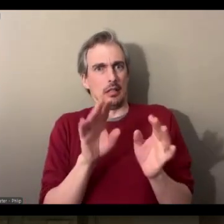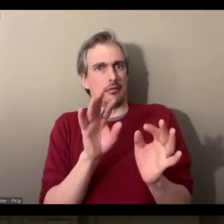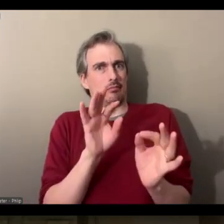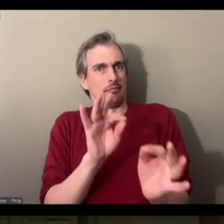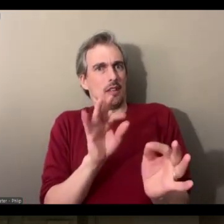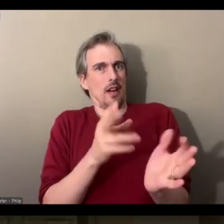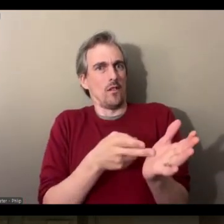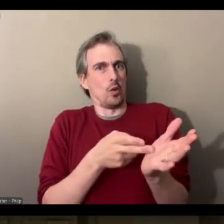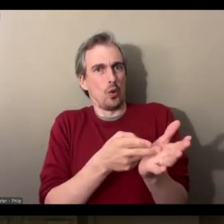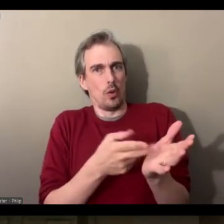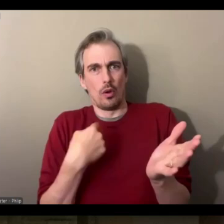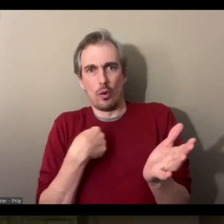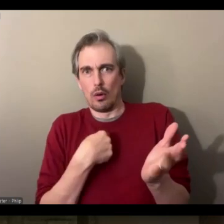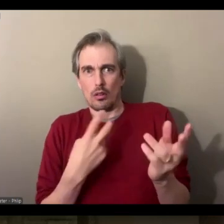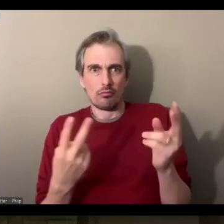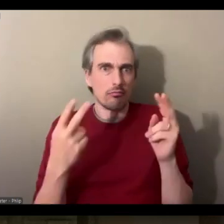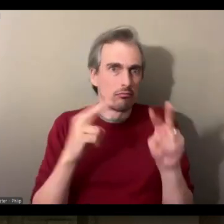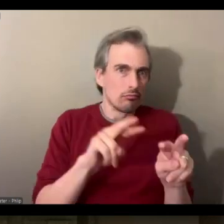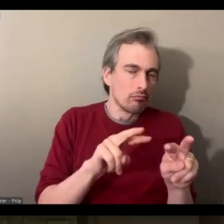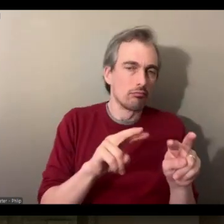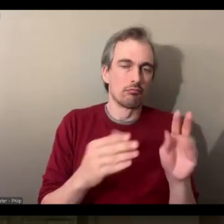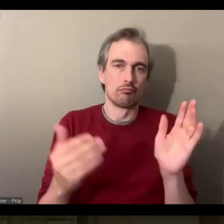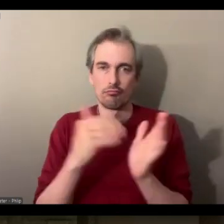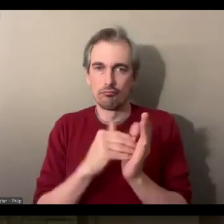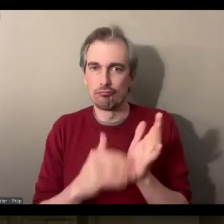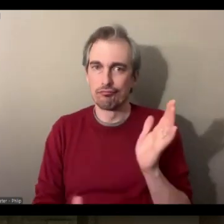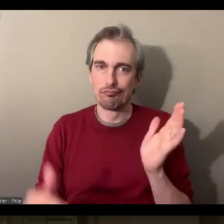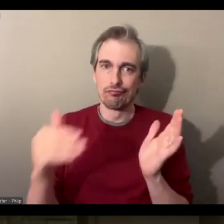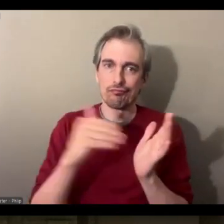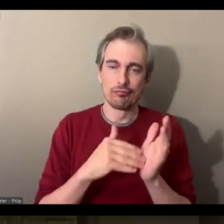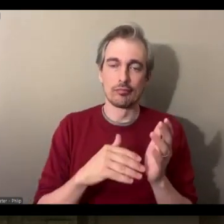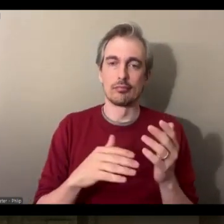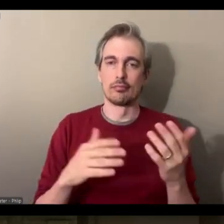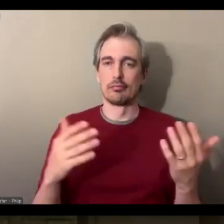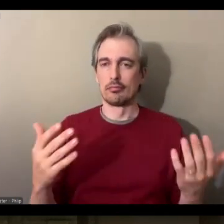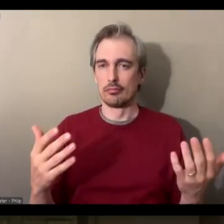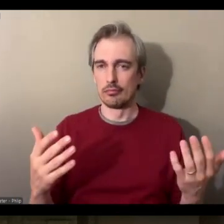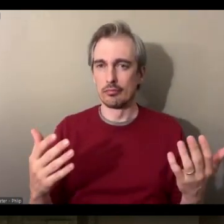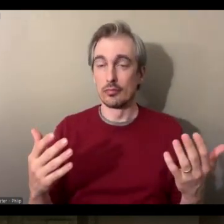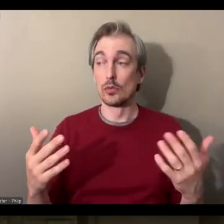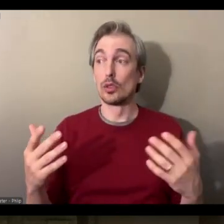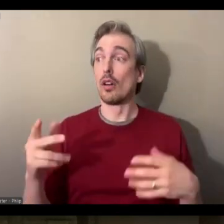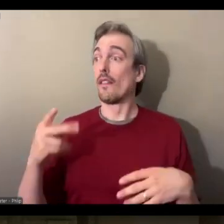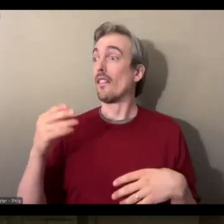is something that I think we've successfully established with the development of the website.